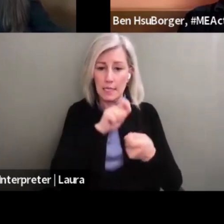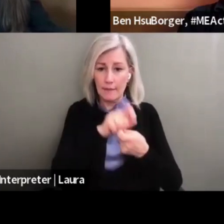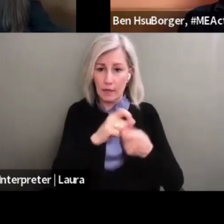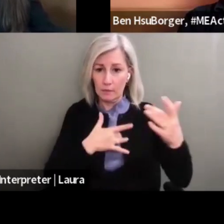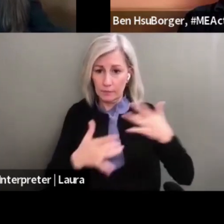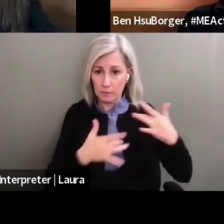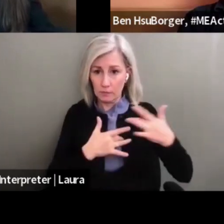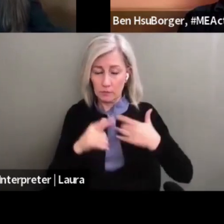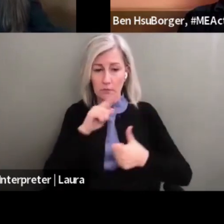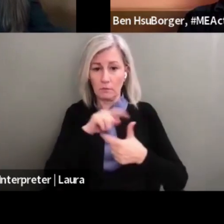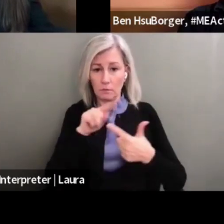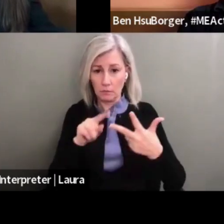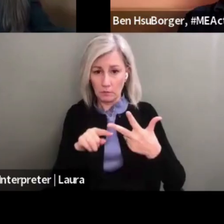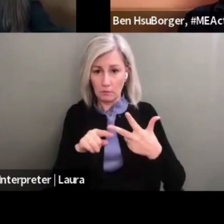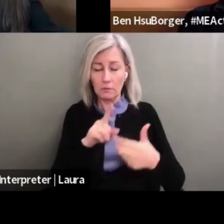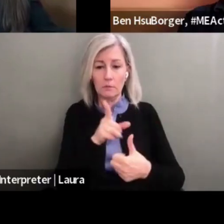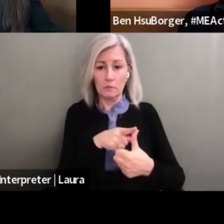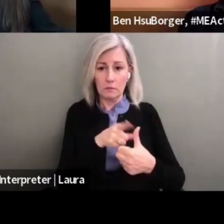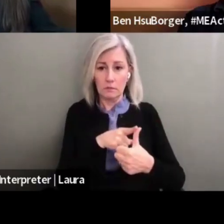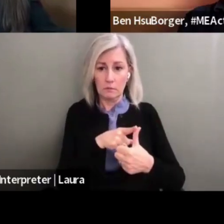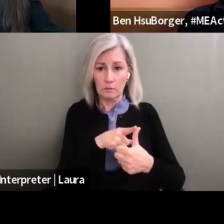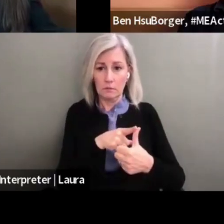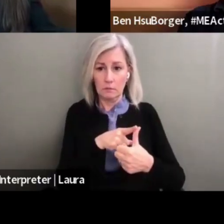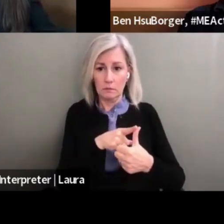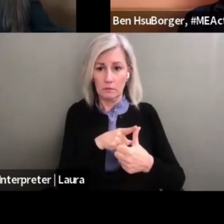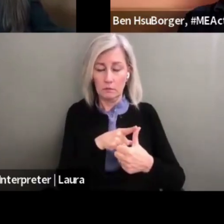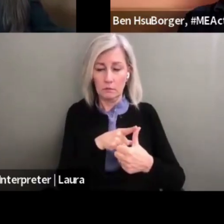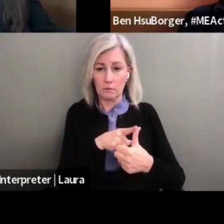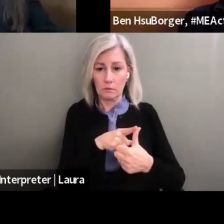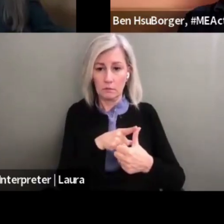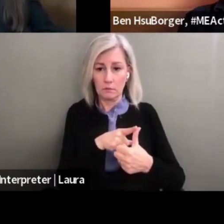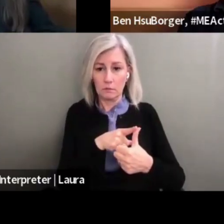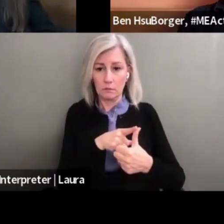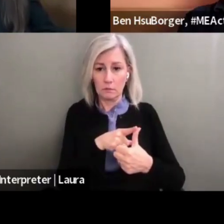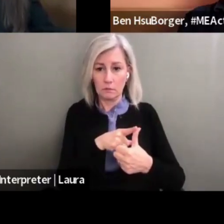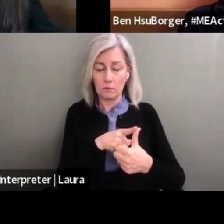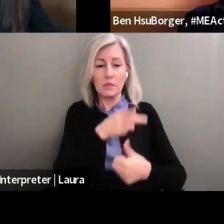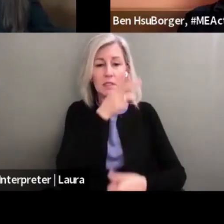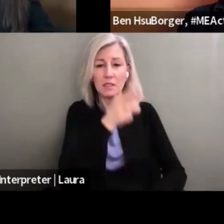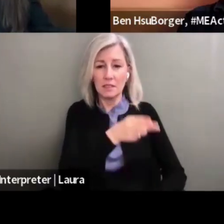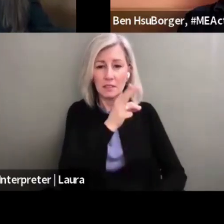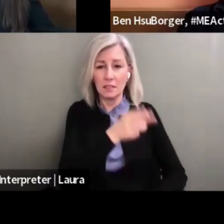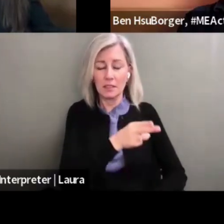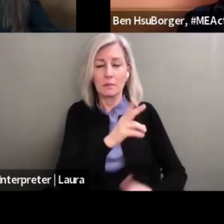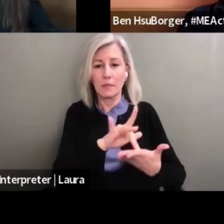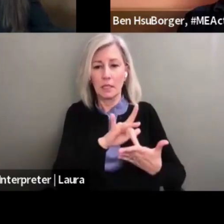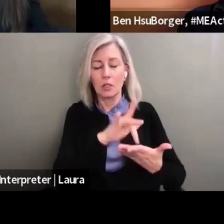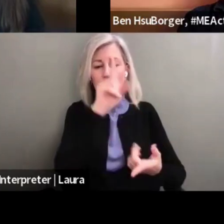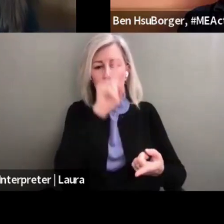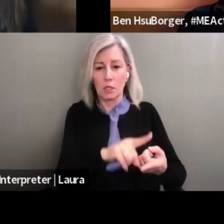can disrupt his lifelong services. The elements of H.R. 1 that we are particular concerned about following the three main categories.